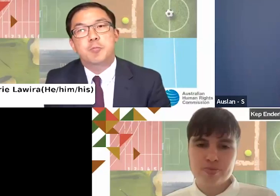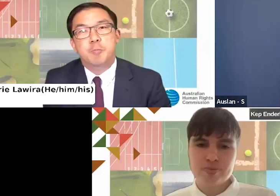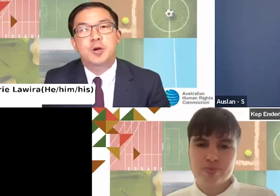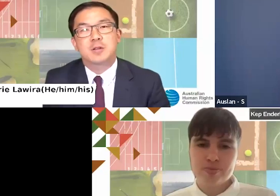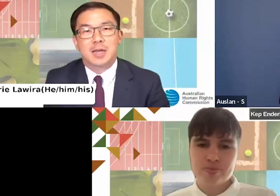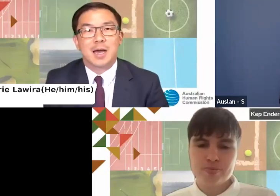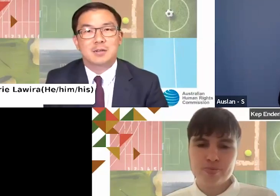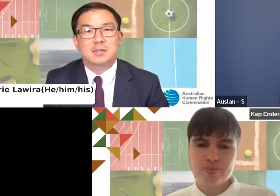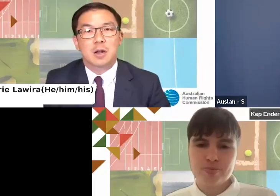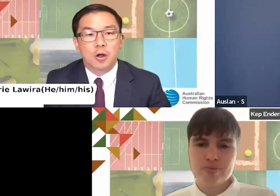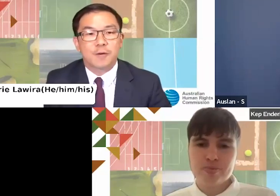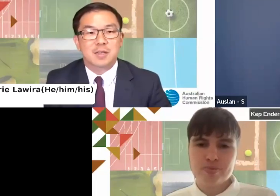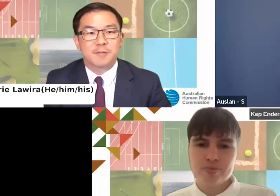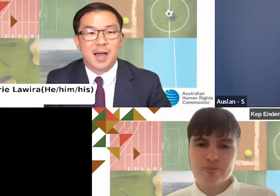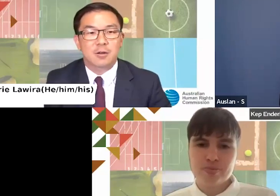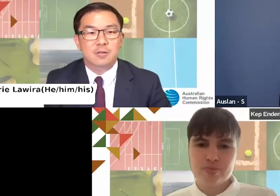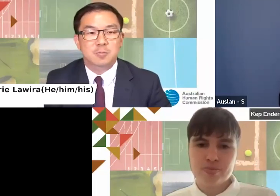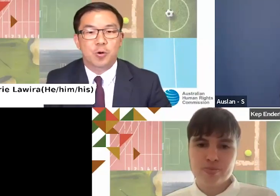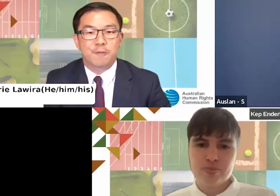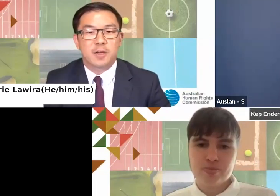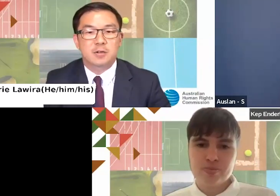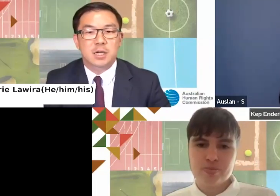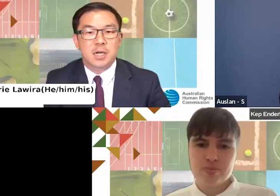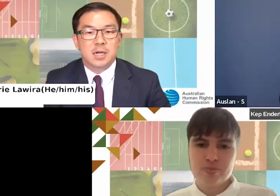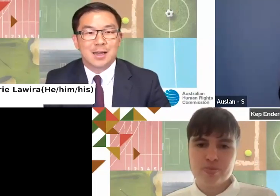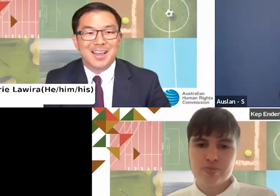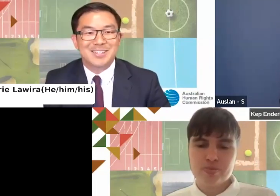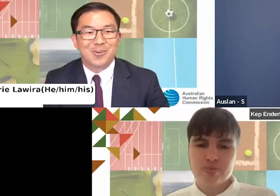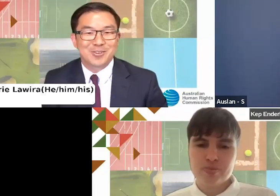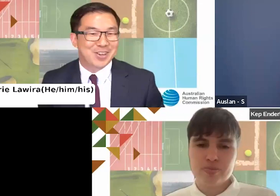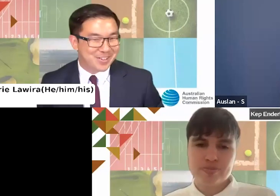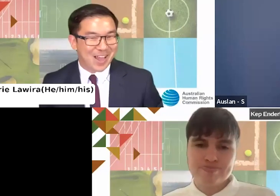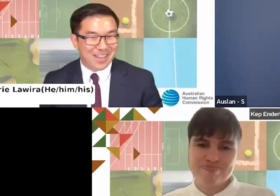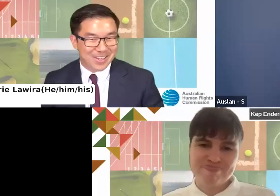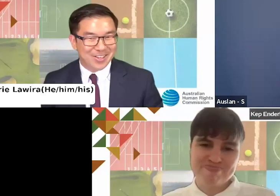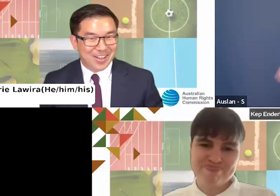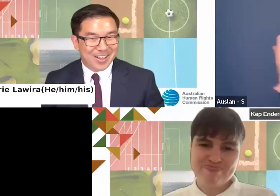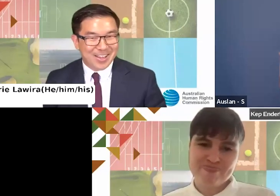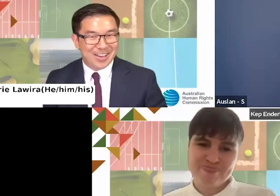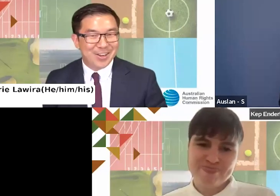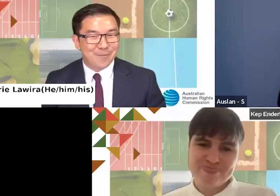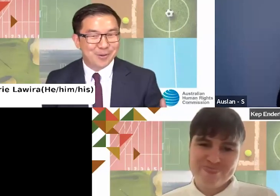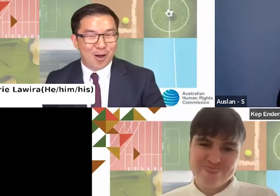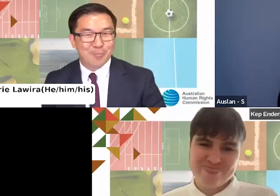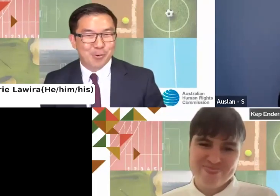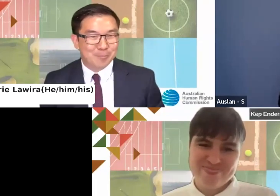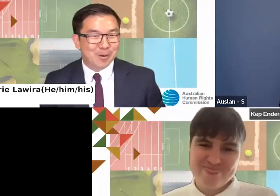the personal encounters that a lot of us have had on the sporting field. And also, you say that you didn't know if you could write a book. I'm glad.